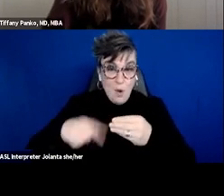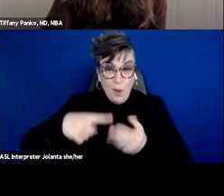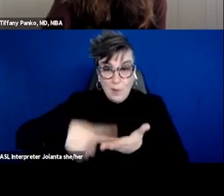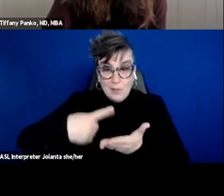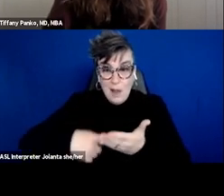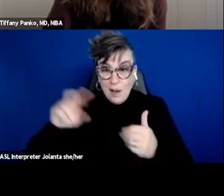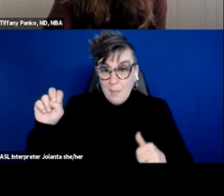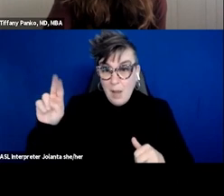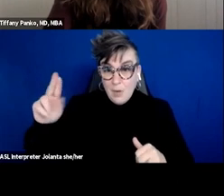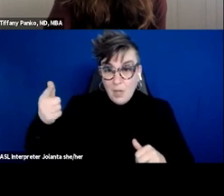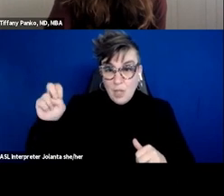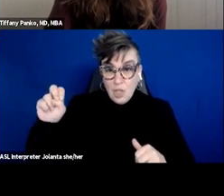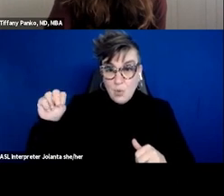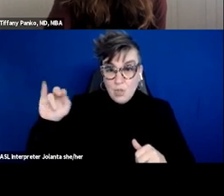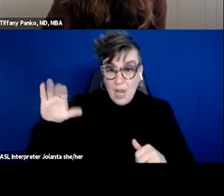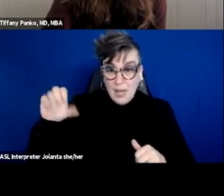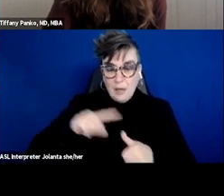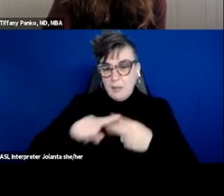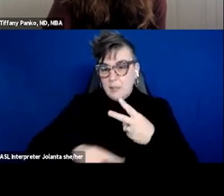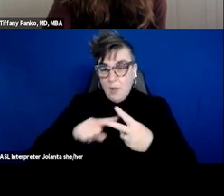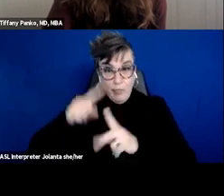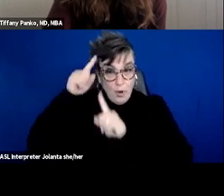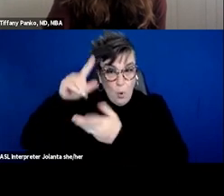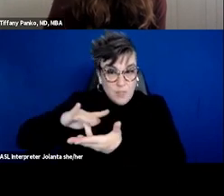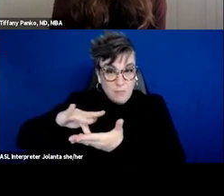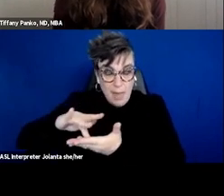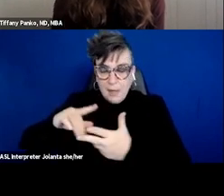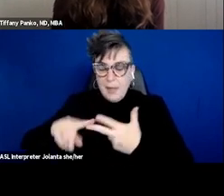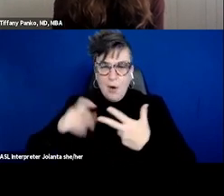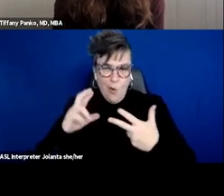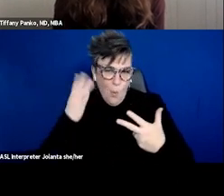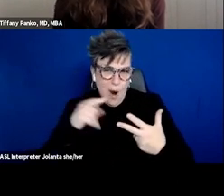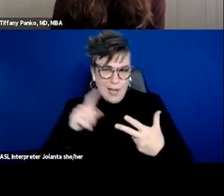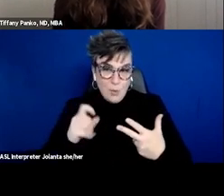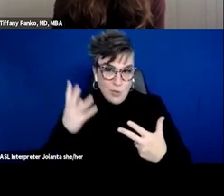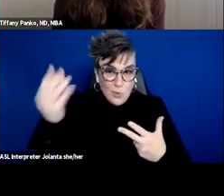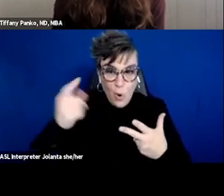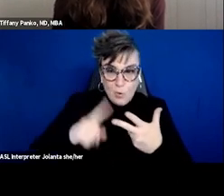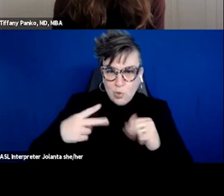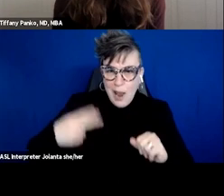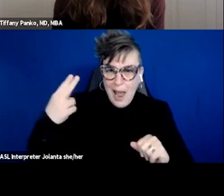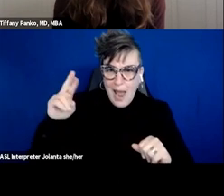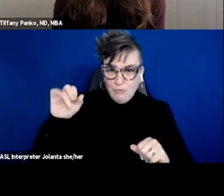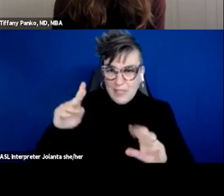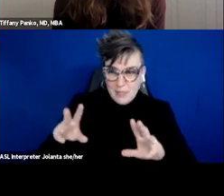of medicine regarding its ability or why do you need to go to high risk provider if you